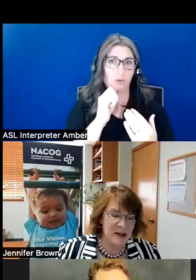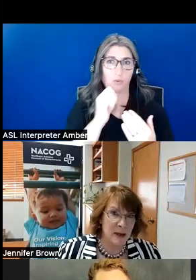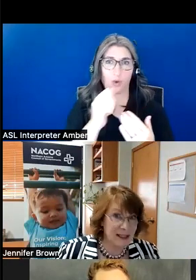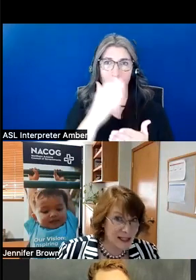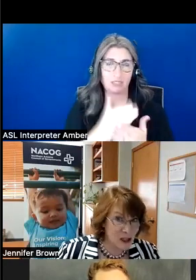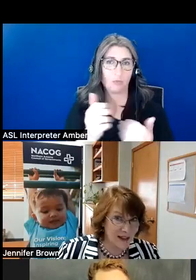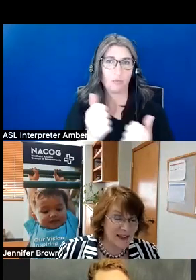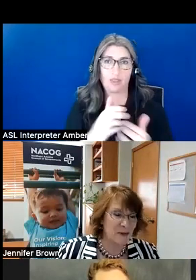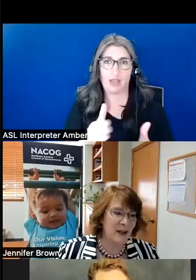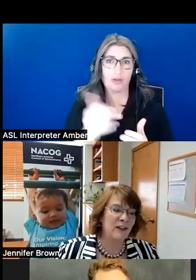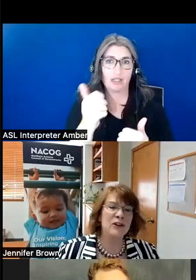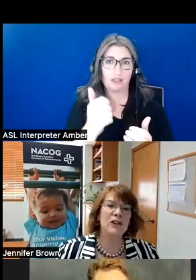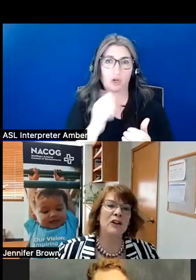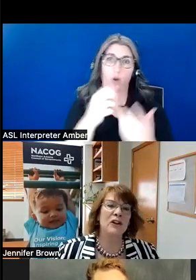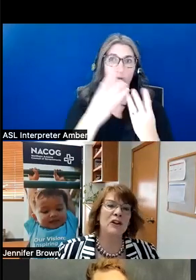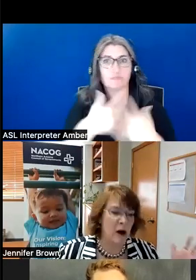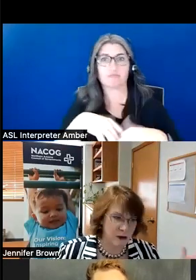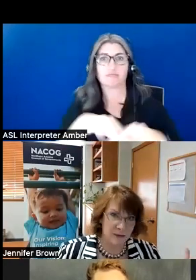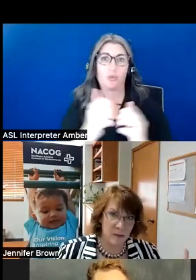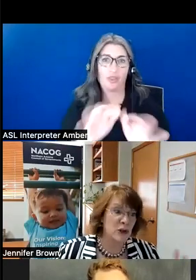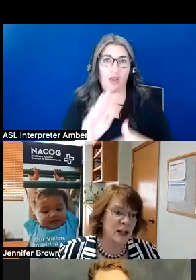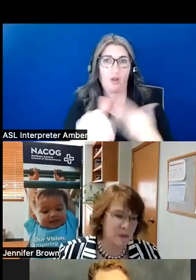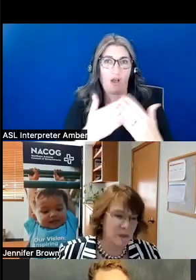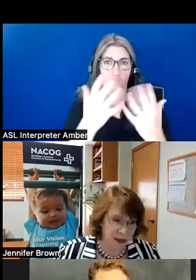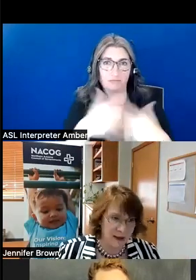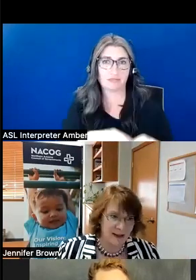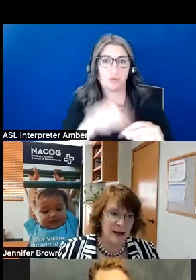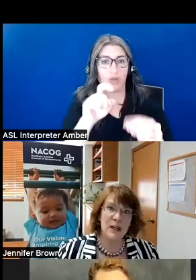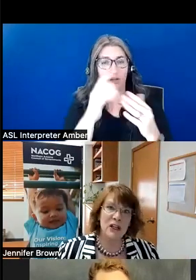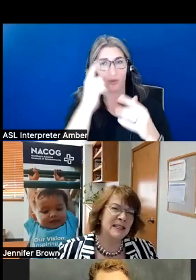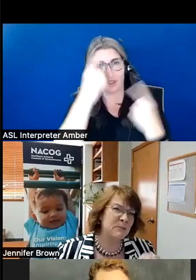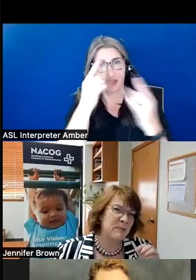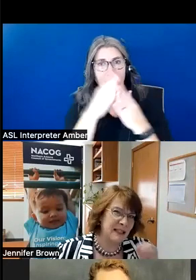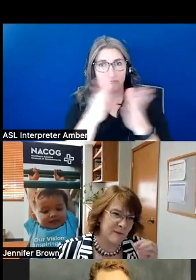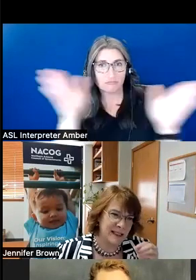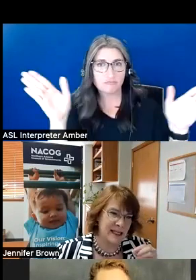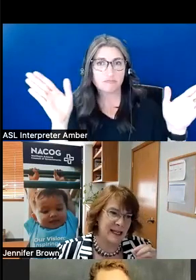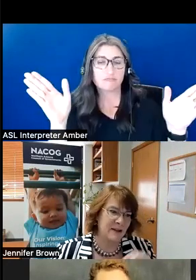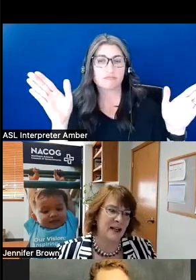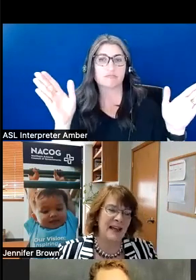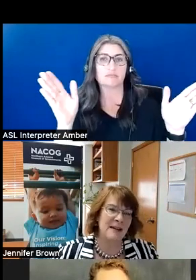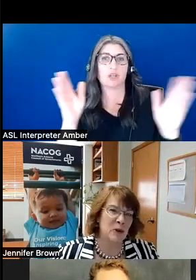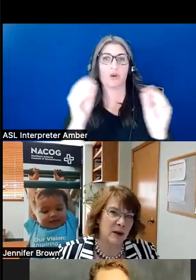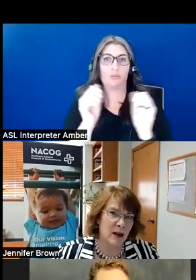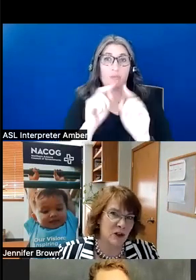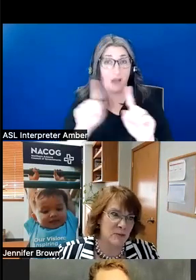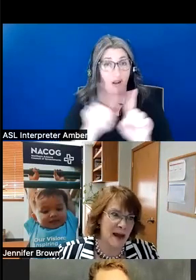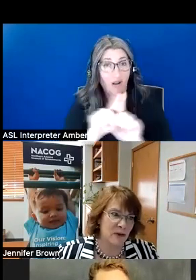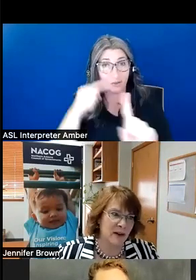But additionally, we learned to look broader, more generally, yet reaching specificity when it came to our long-term outcomes.